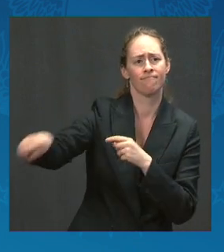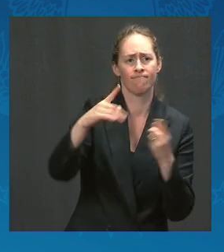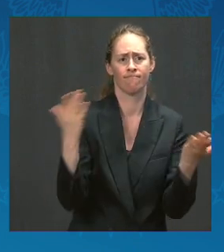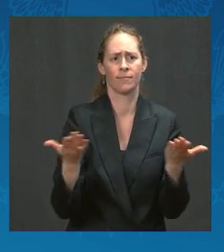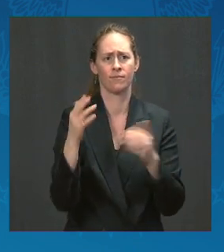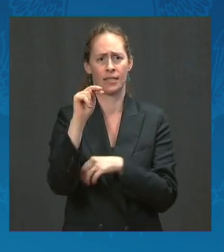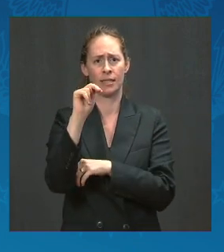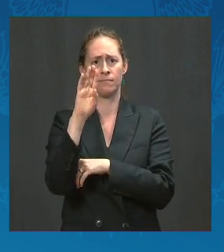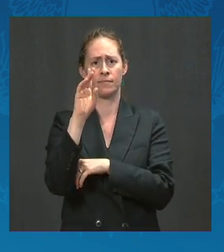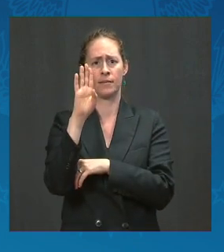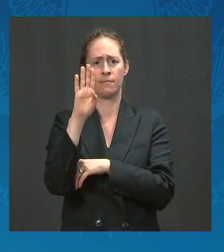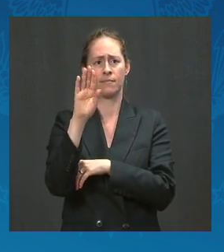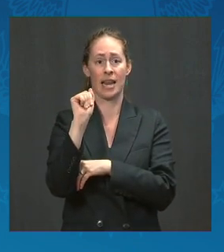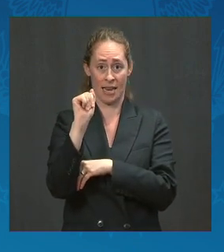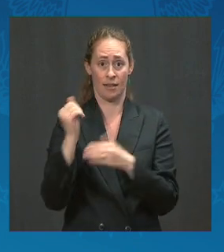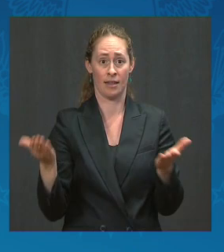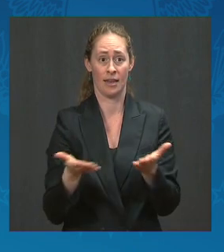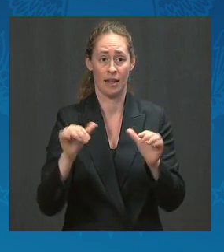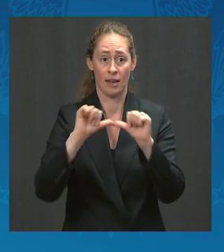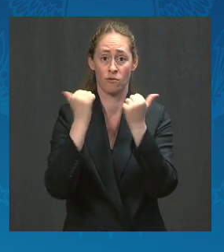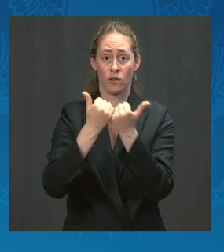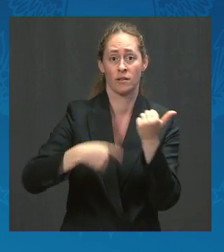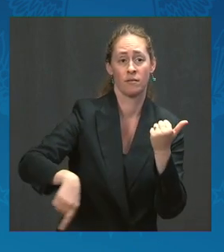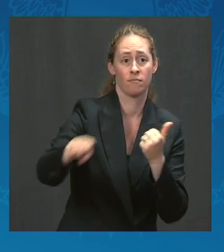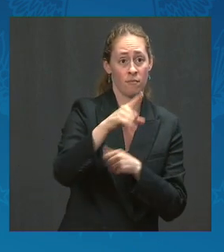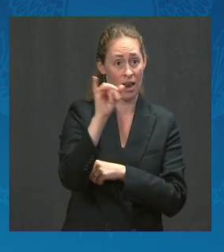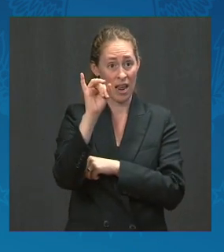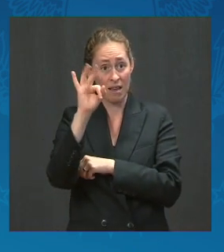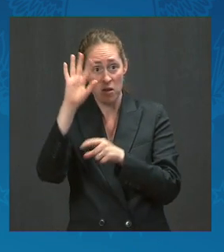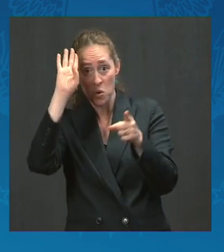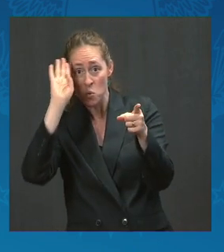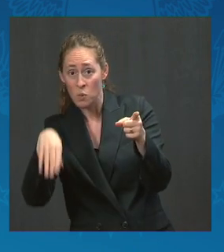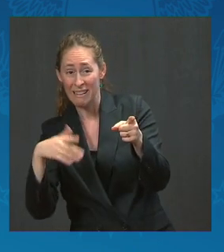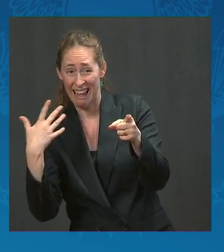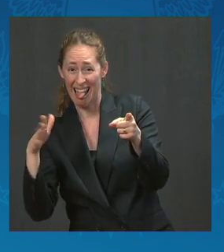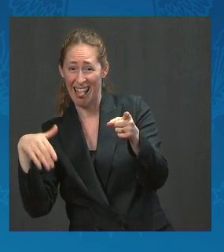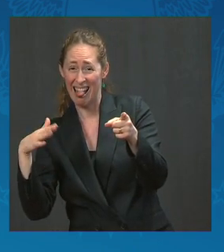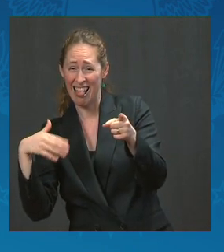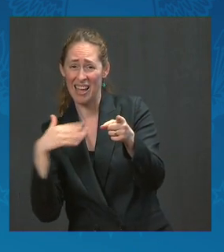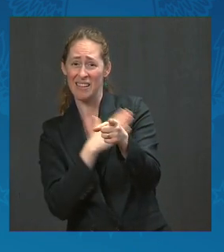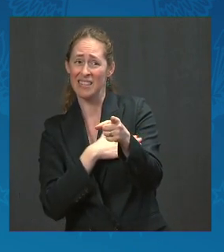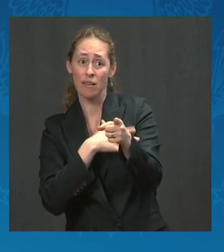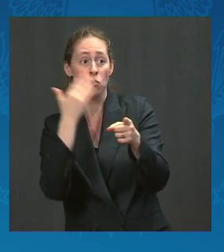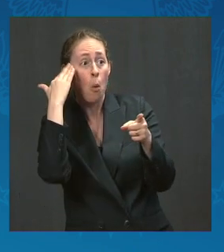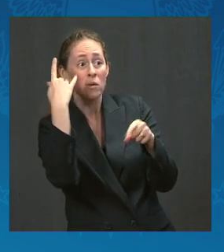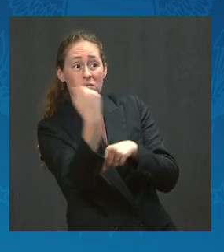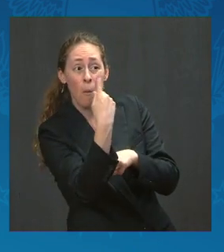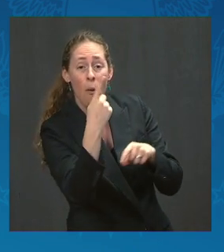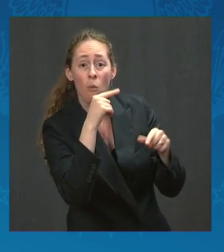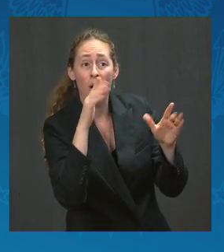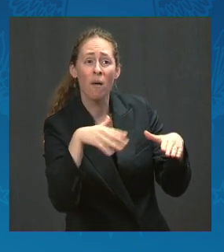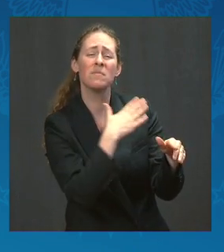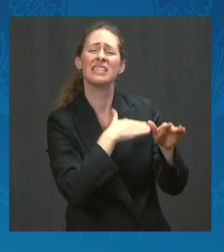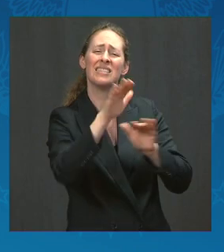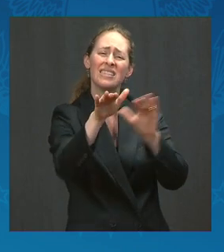if you know somebody who has not yet been vaccinated, please remind them the vast majority of people